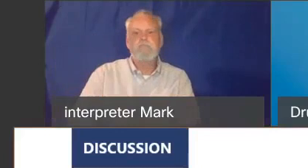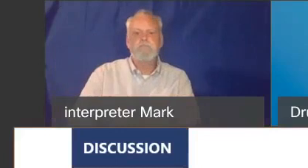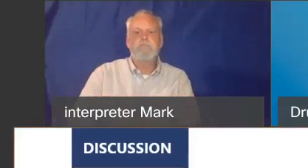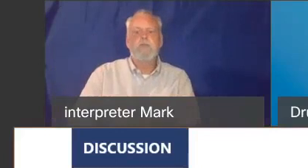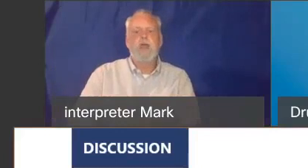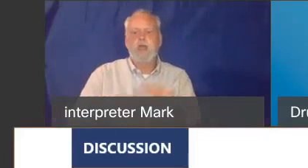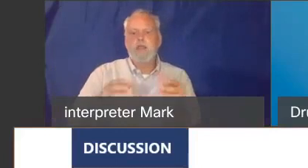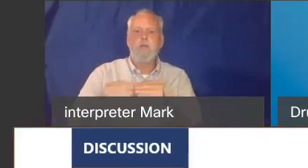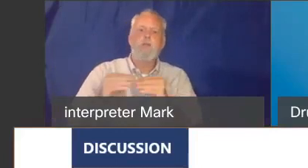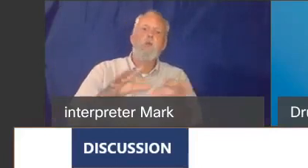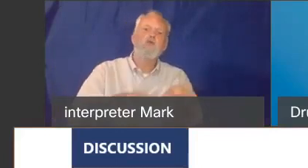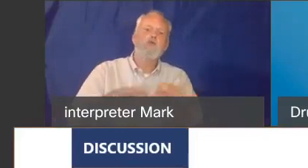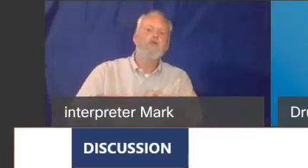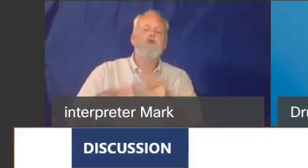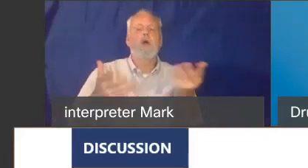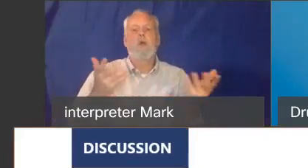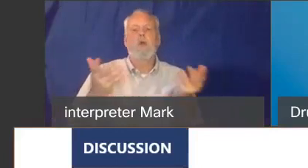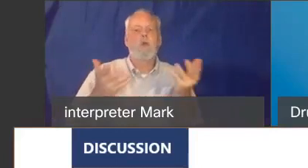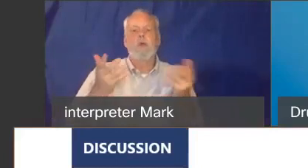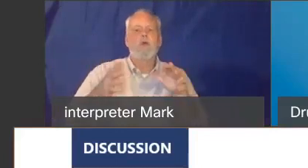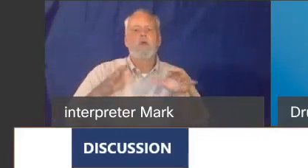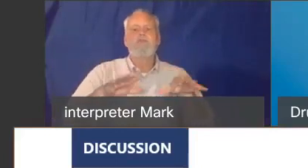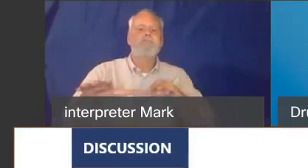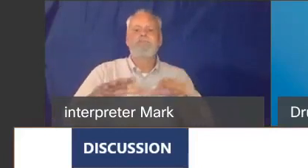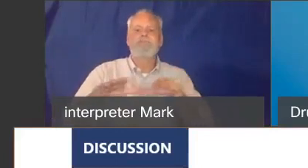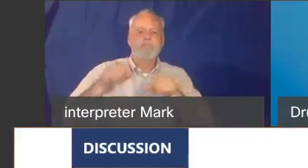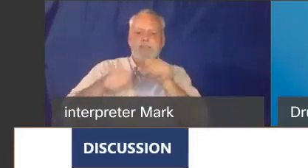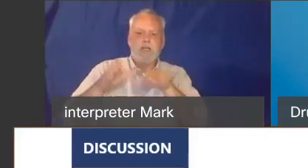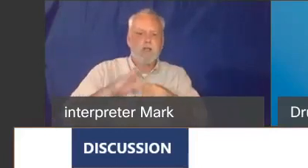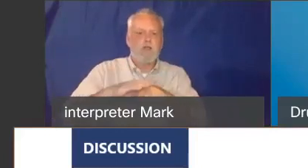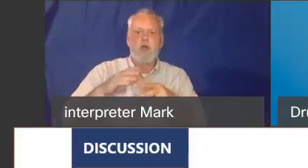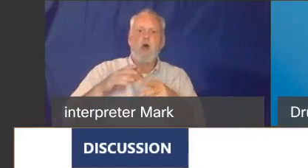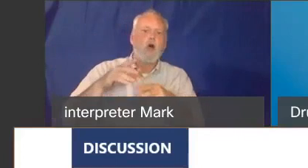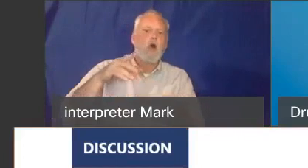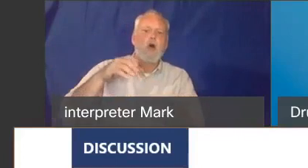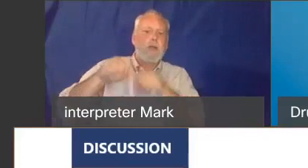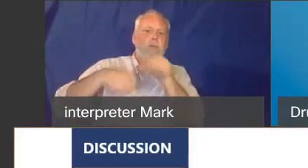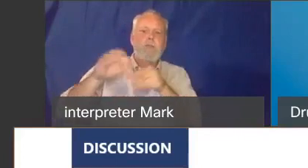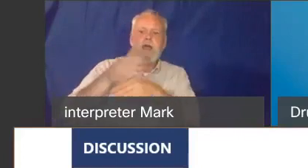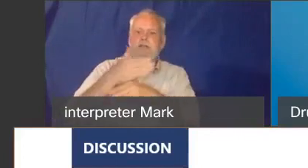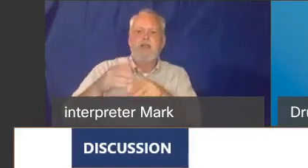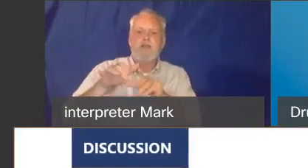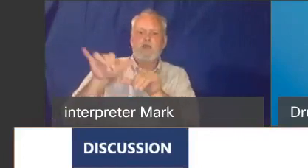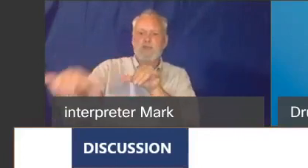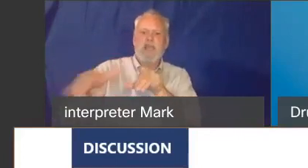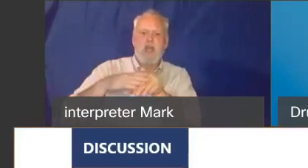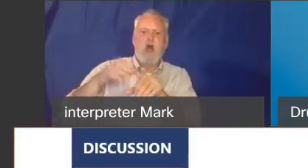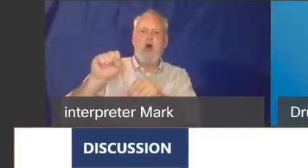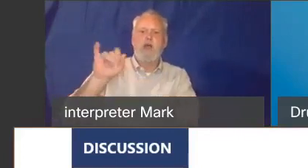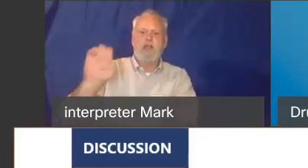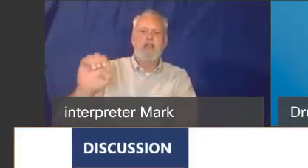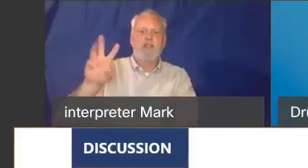more casual cyclists on bike share bikes kind of to stay on the stay on the sidewalk to really allow for.